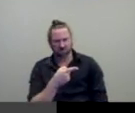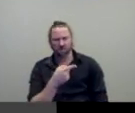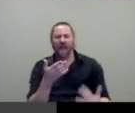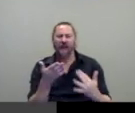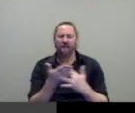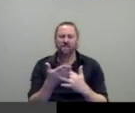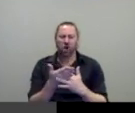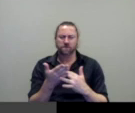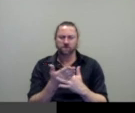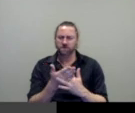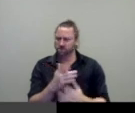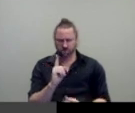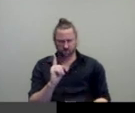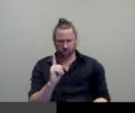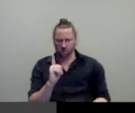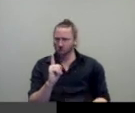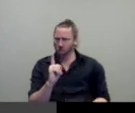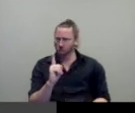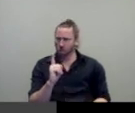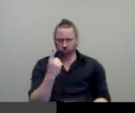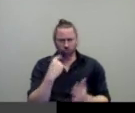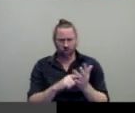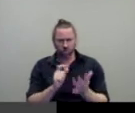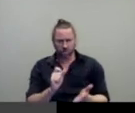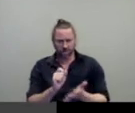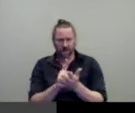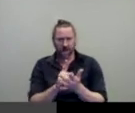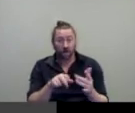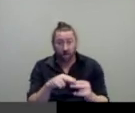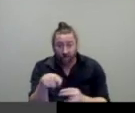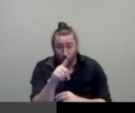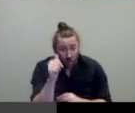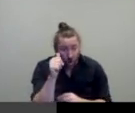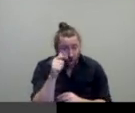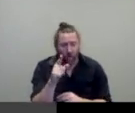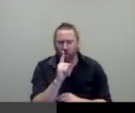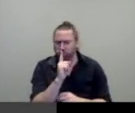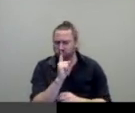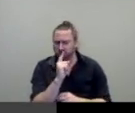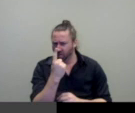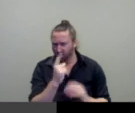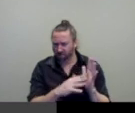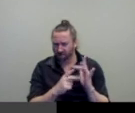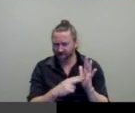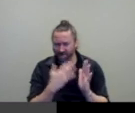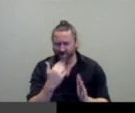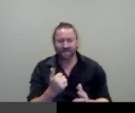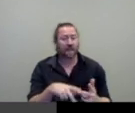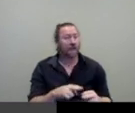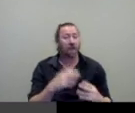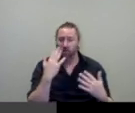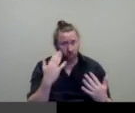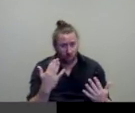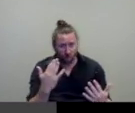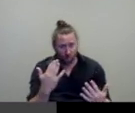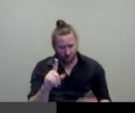advertisement was advertising if you know maybe stay quiet for a moment but if you don't know